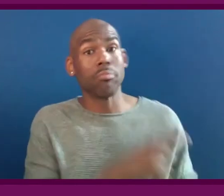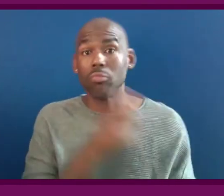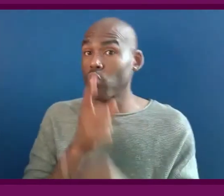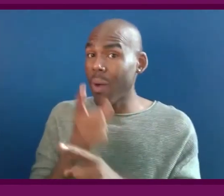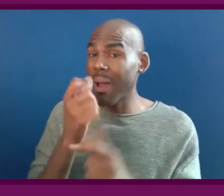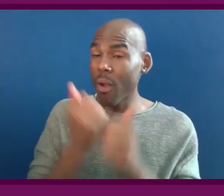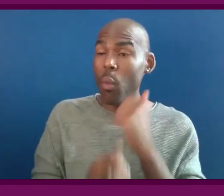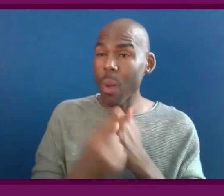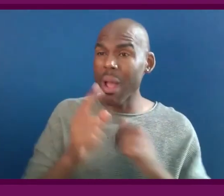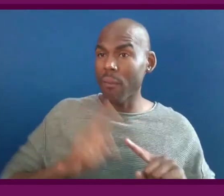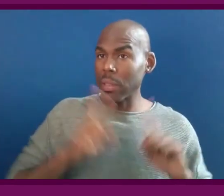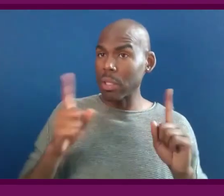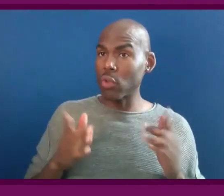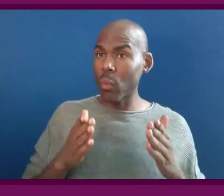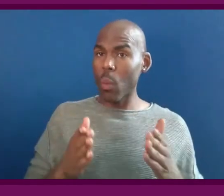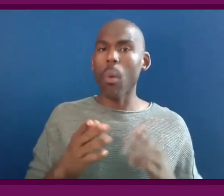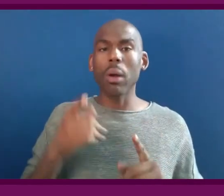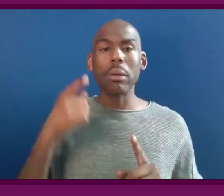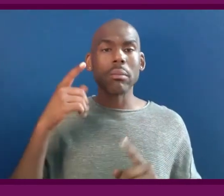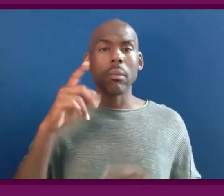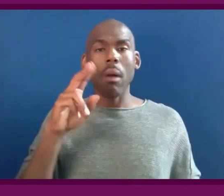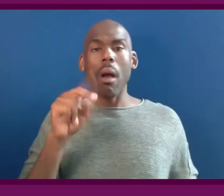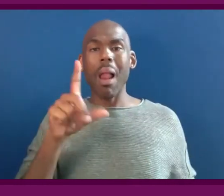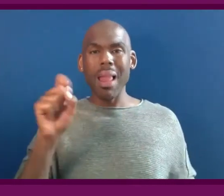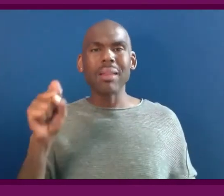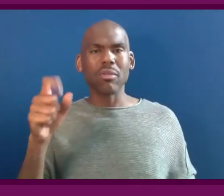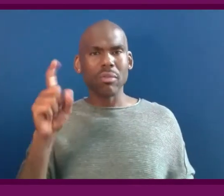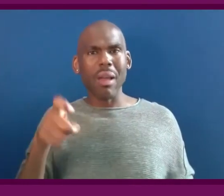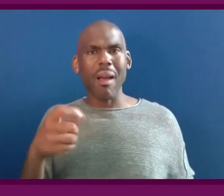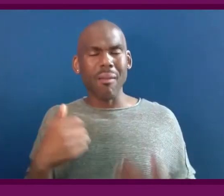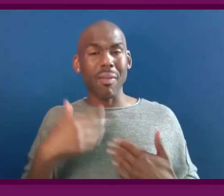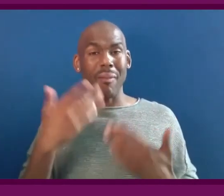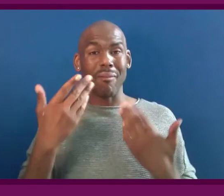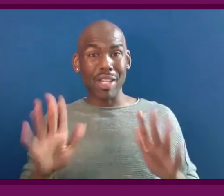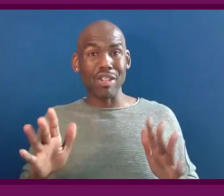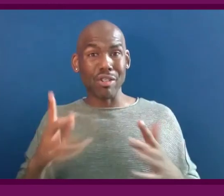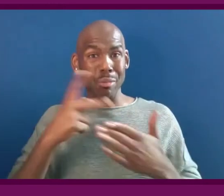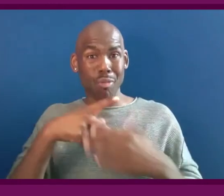Everyone has a different way of accomplishing, as long as you get the finished product at the end, I guess. Yeah.